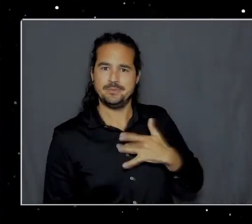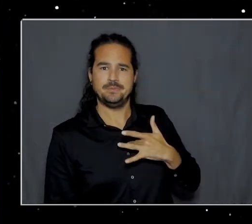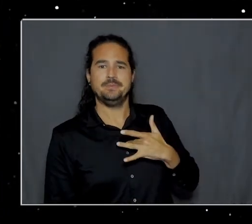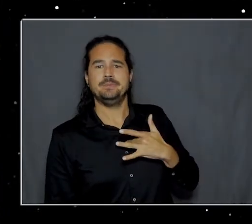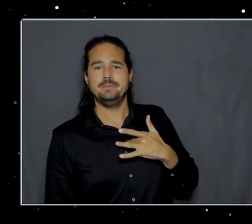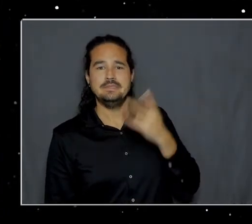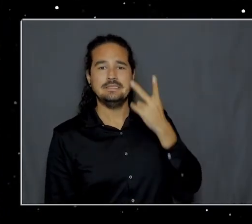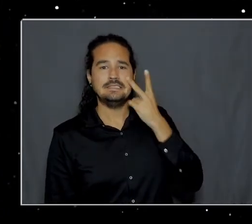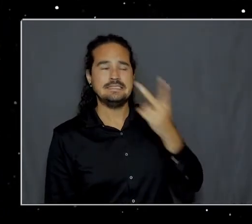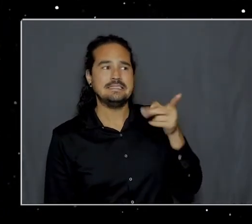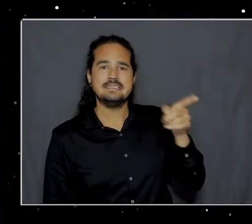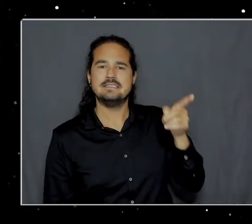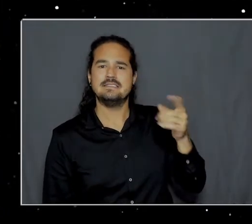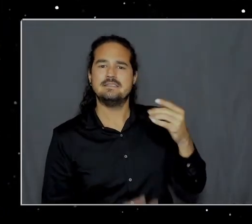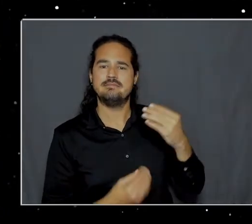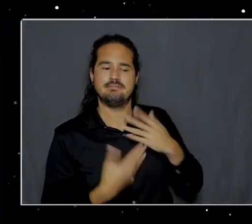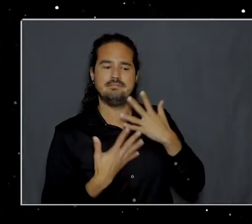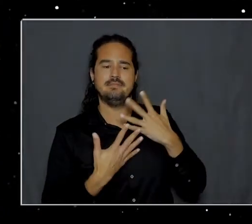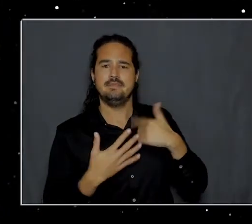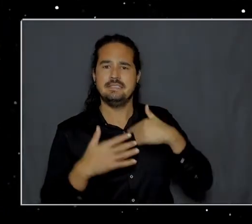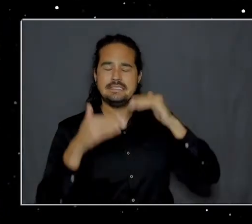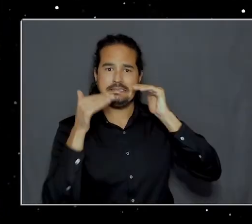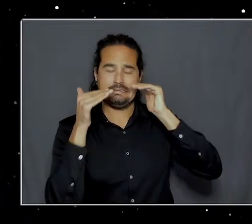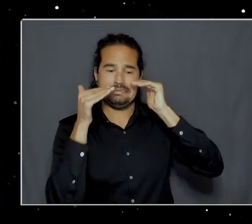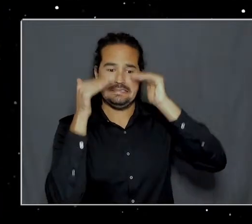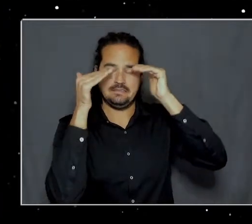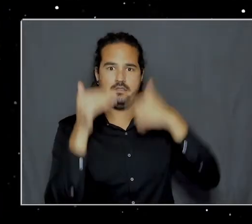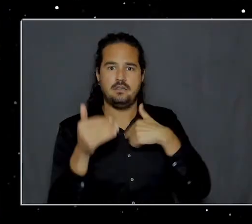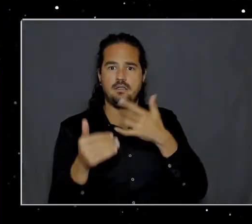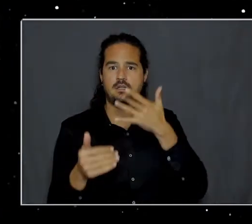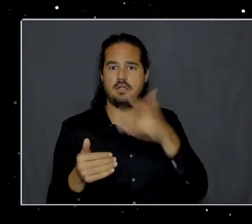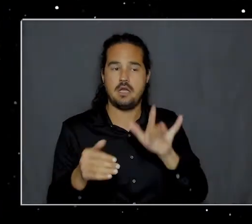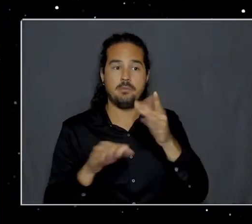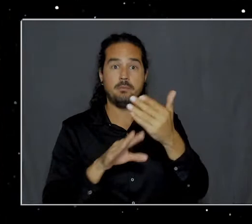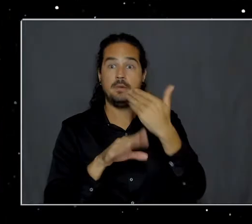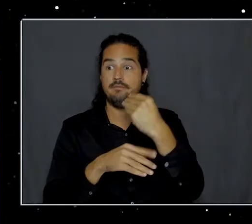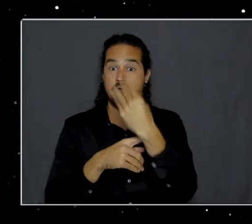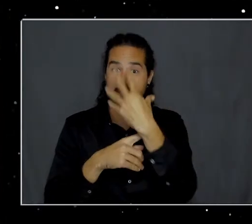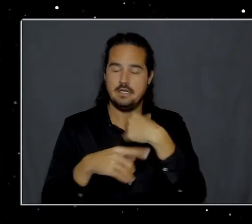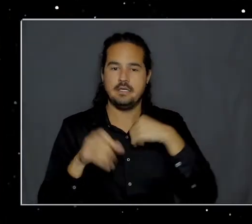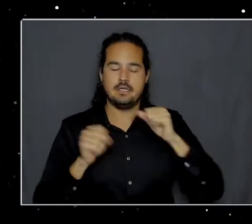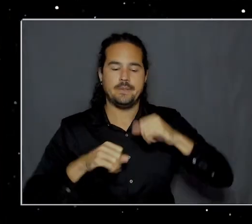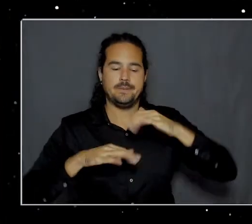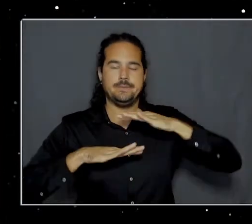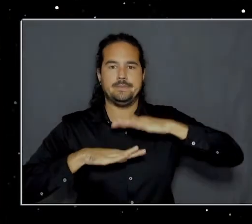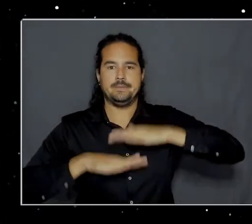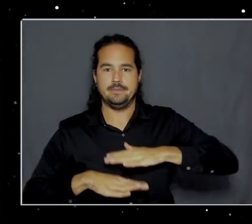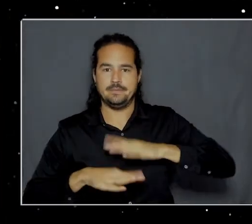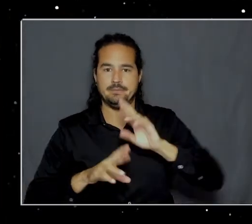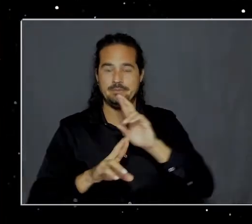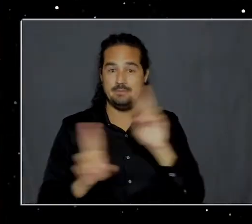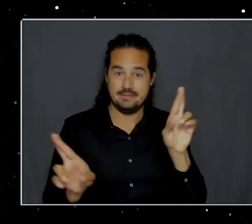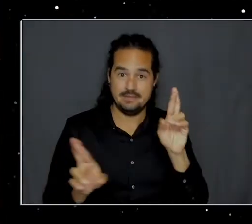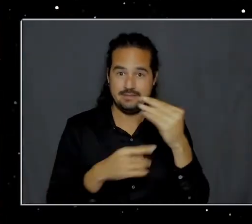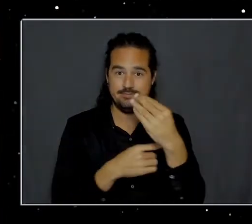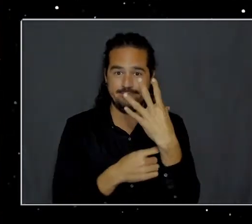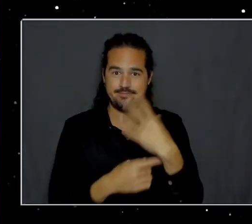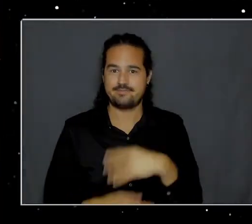I'M GRATEFUL THAT I GET TO LIKE, GET READY FOR TAKES. JEANNIE YANDEL: MM.